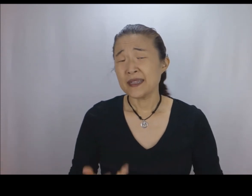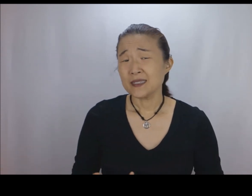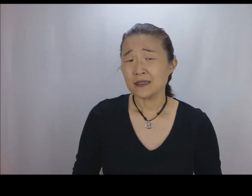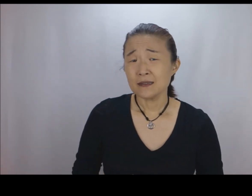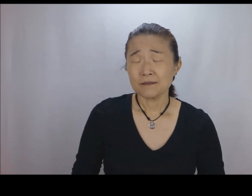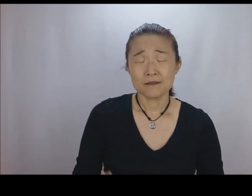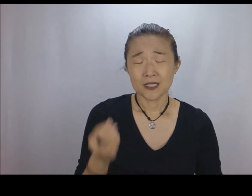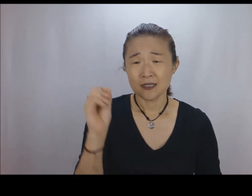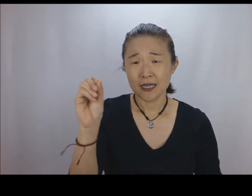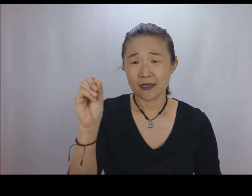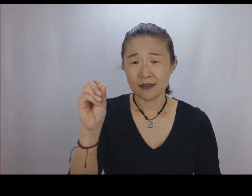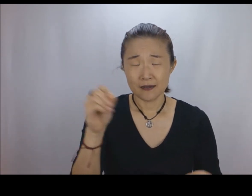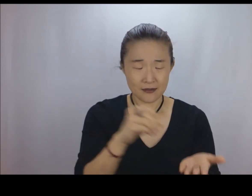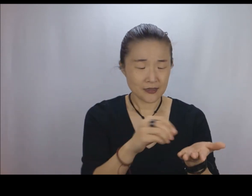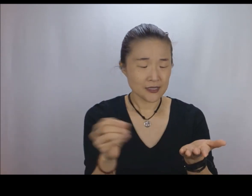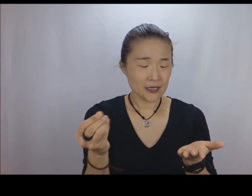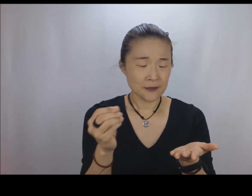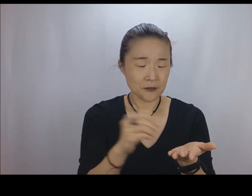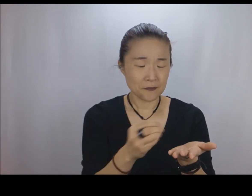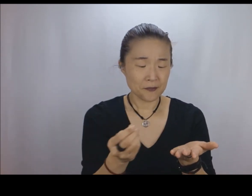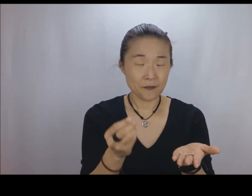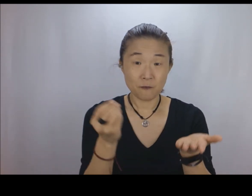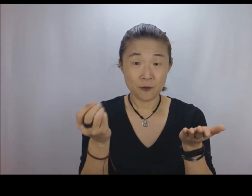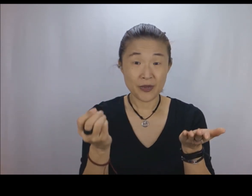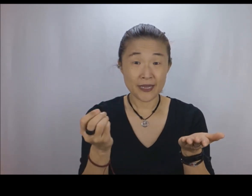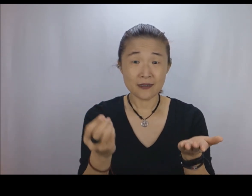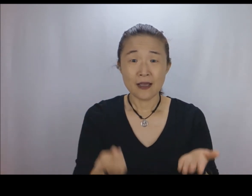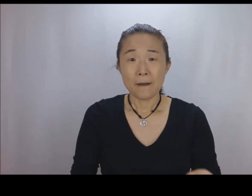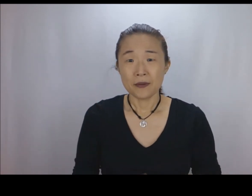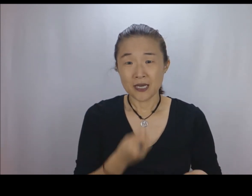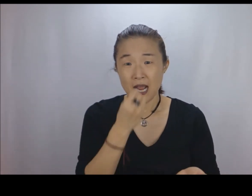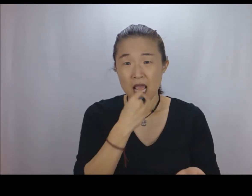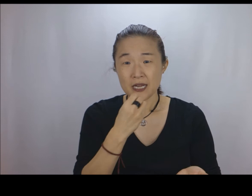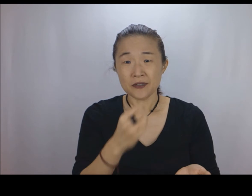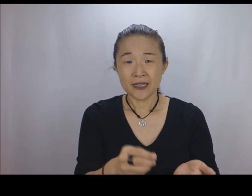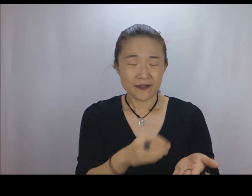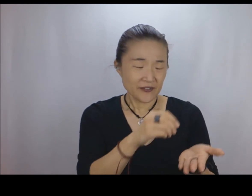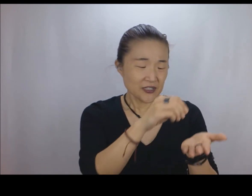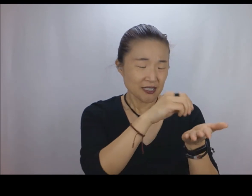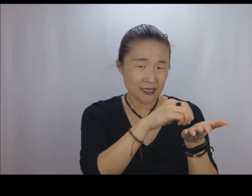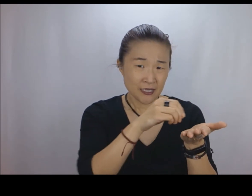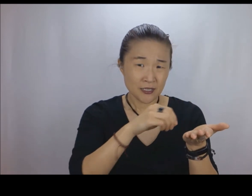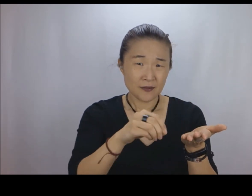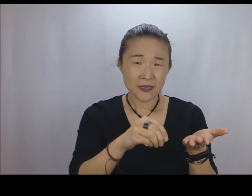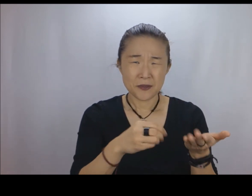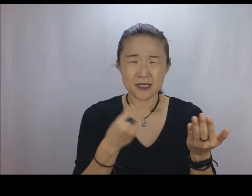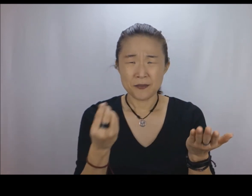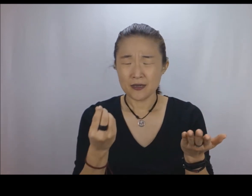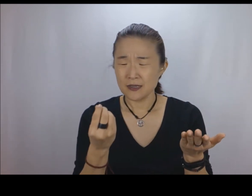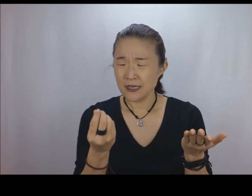Pencil, you take the sign for pen but you lick at first, and then you write